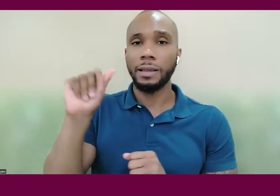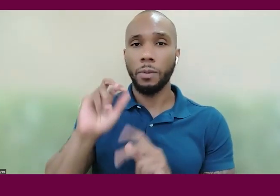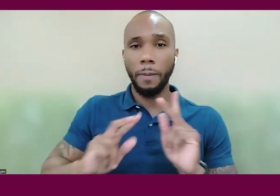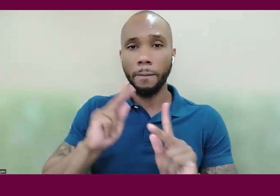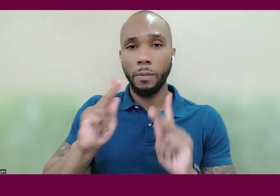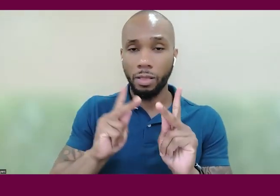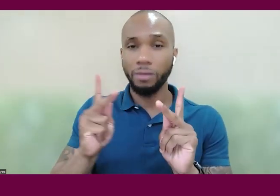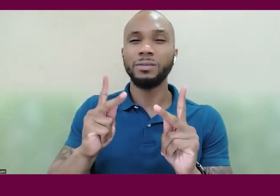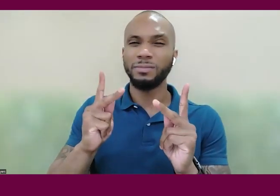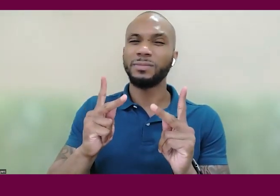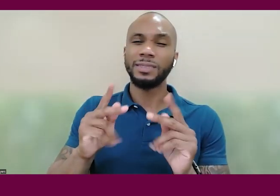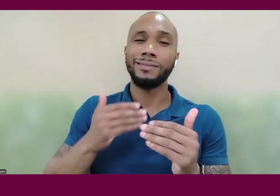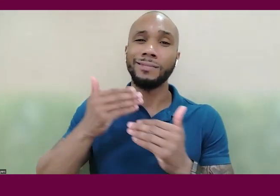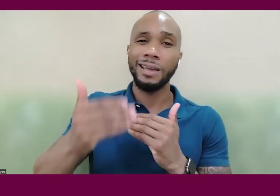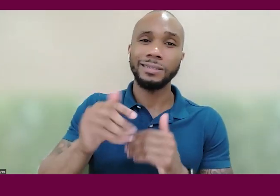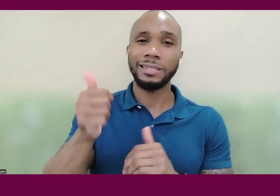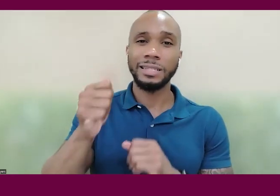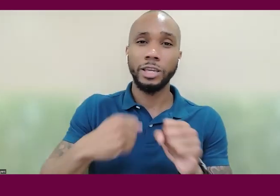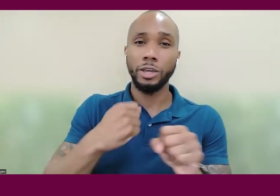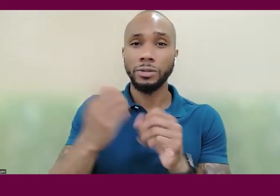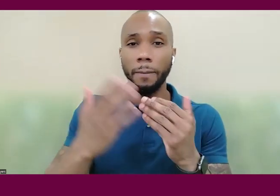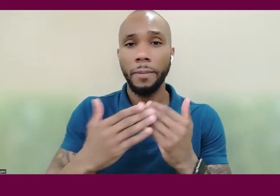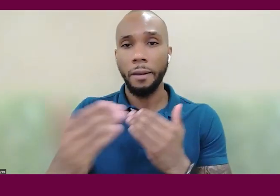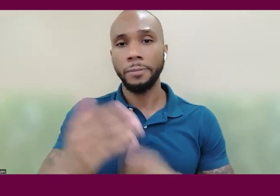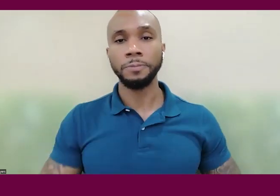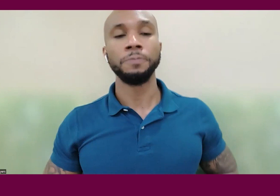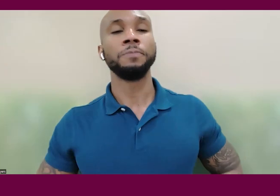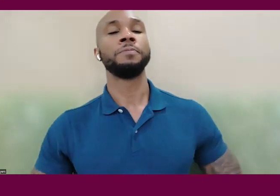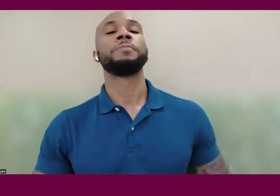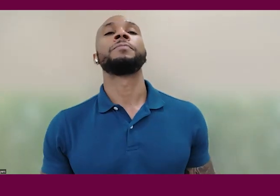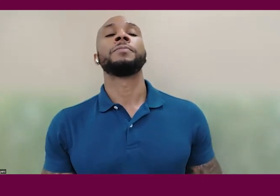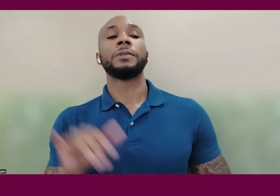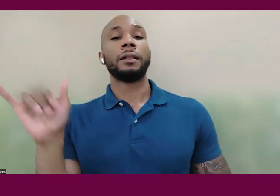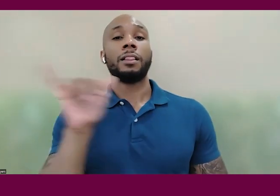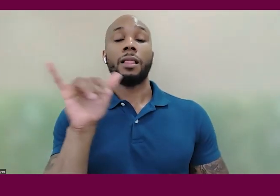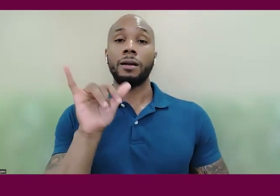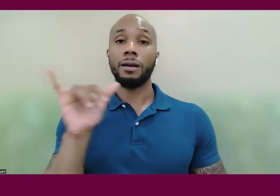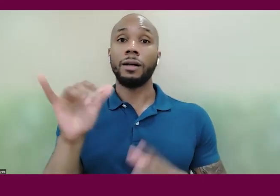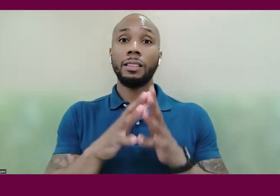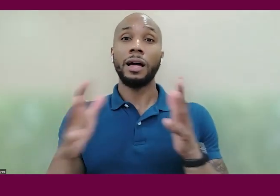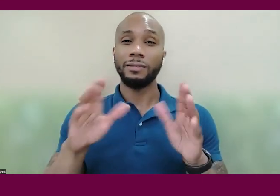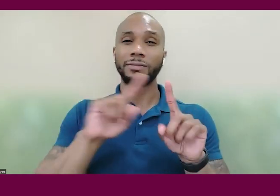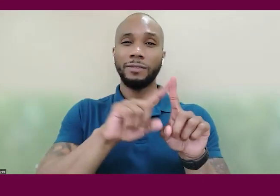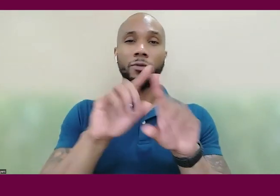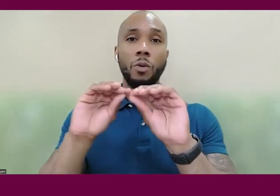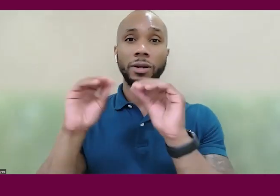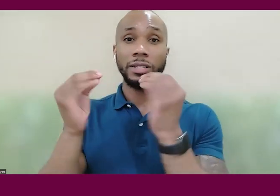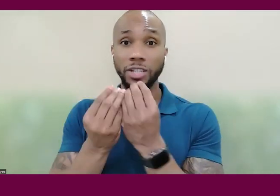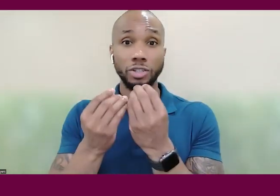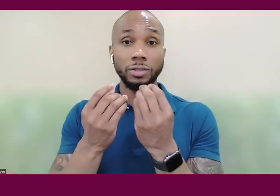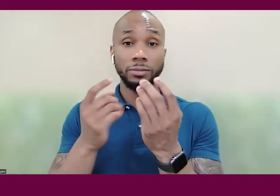people over the next decade and beyond? Lorrell Kilpatrick: Like a lot of organizations have had to do,